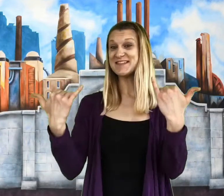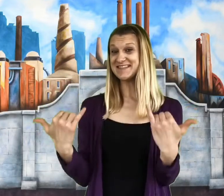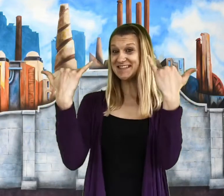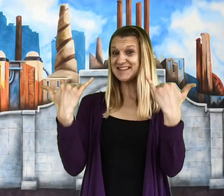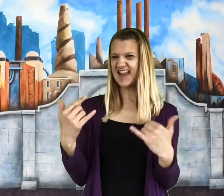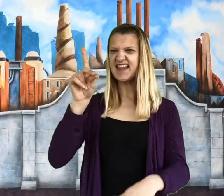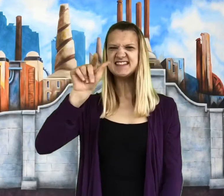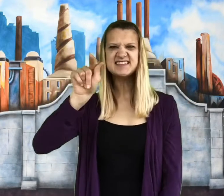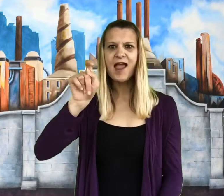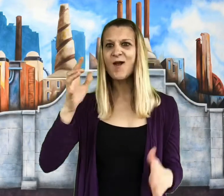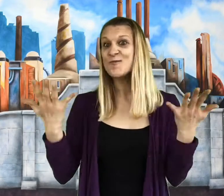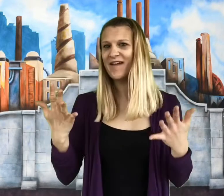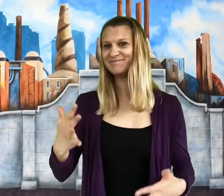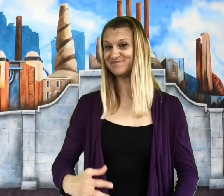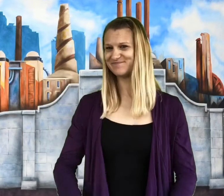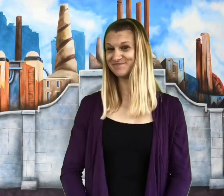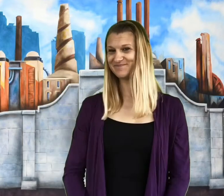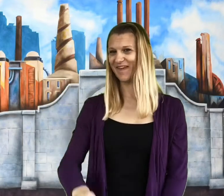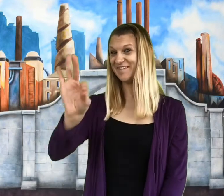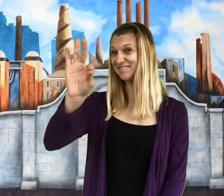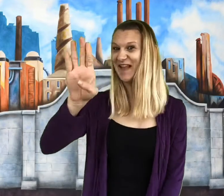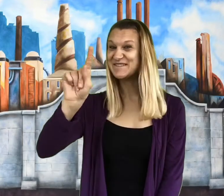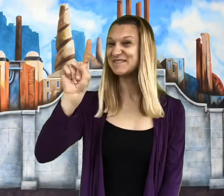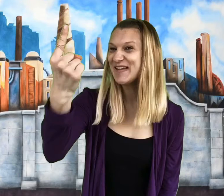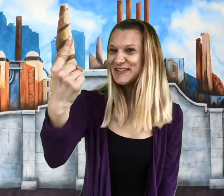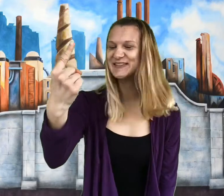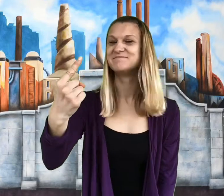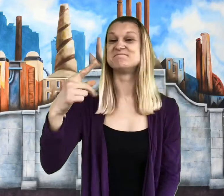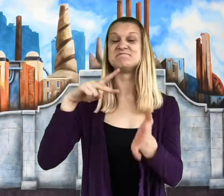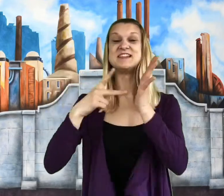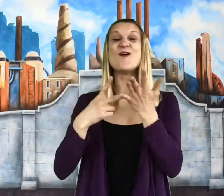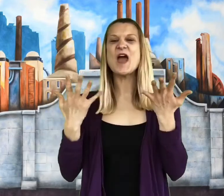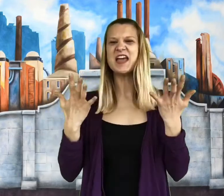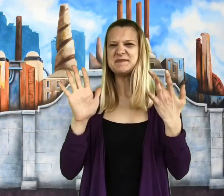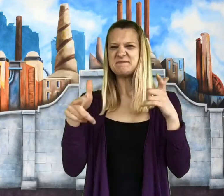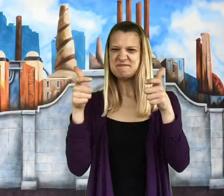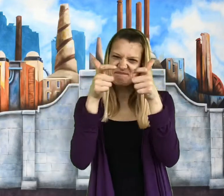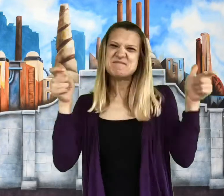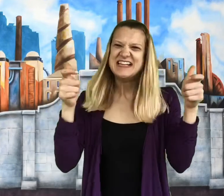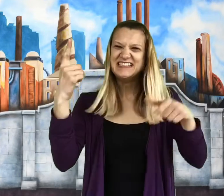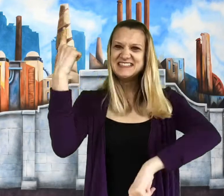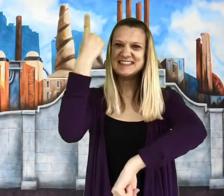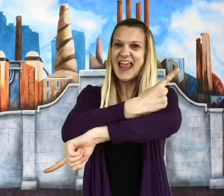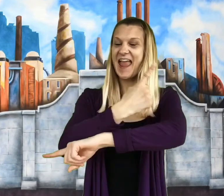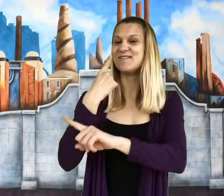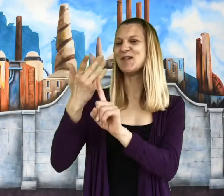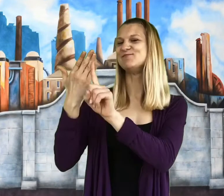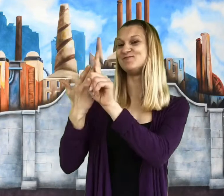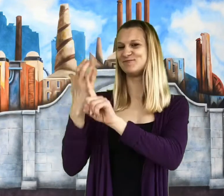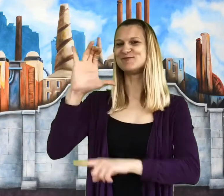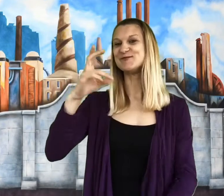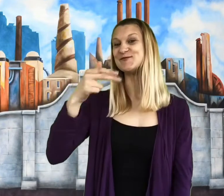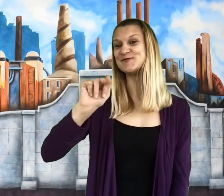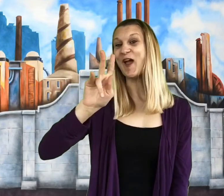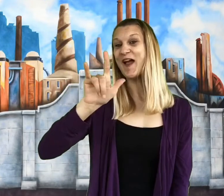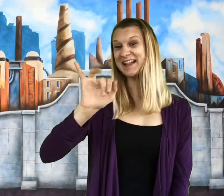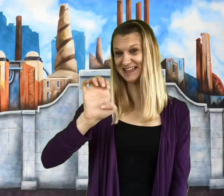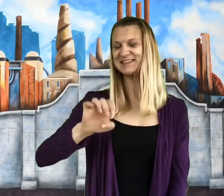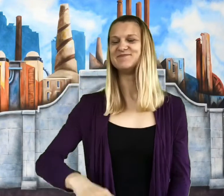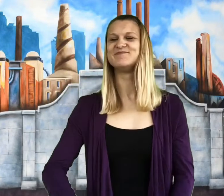Today's date was February 1st. It would be a big day for Charlie.